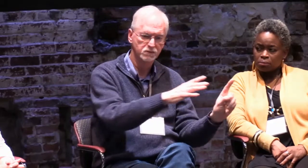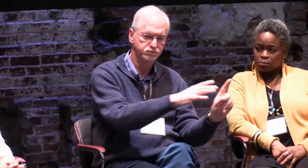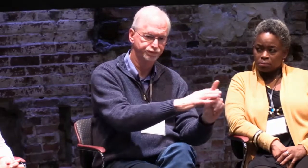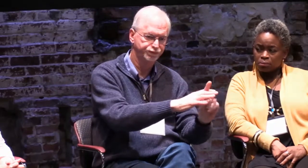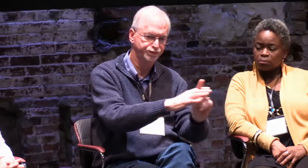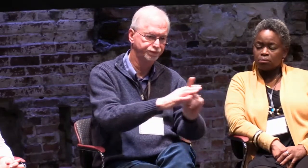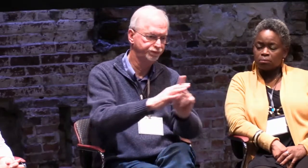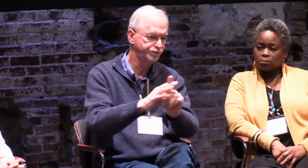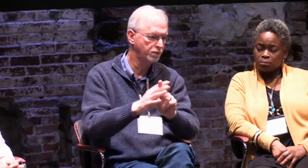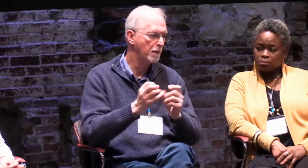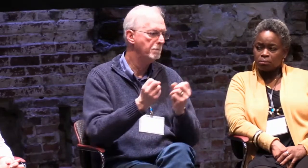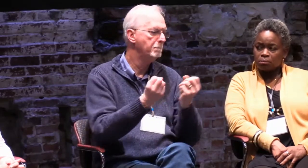Our stories,